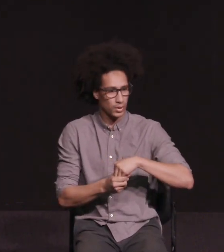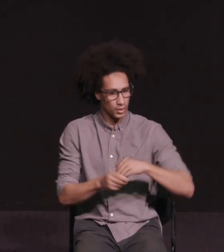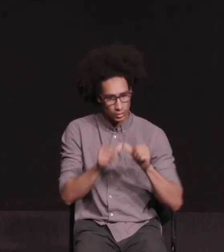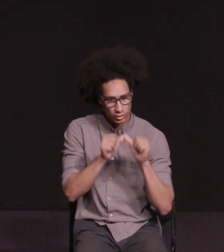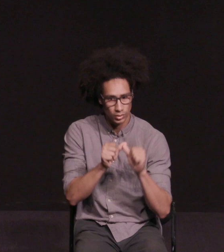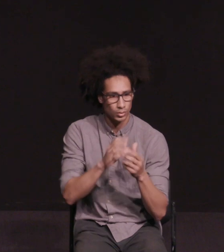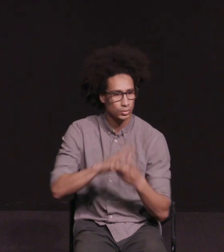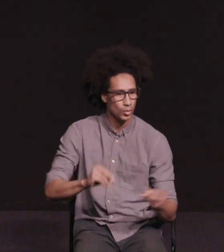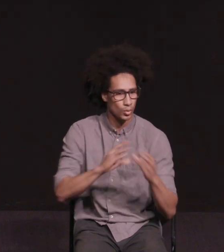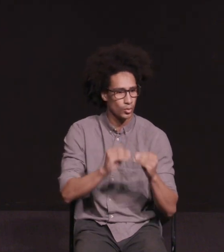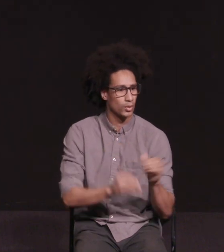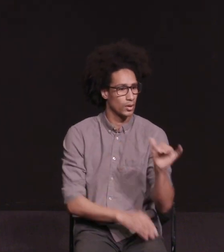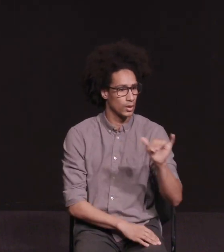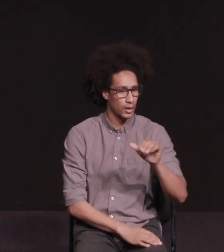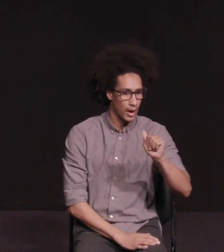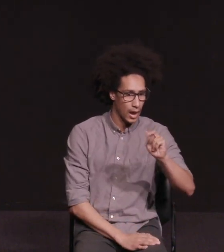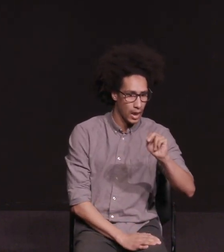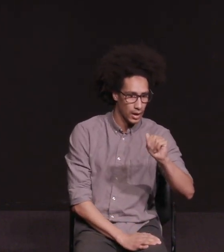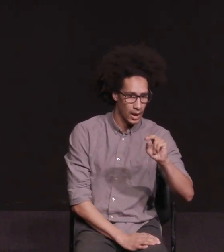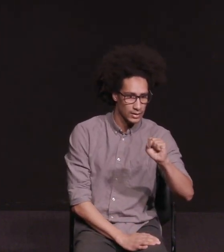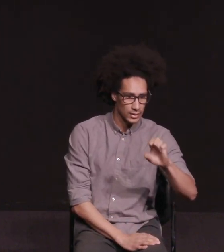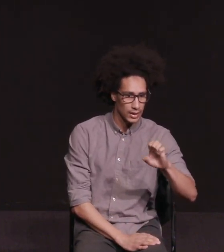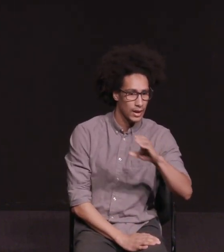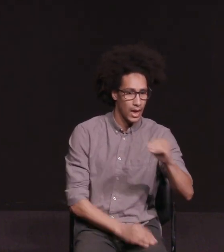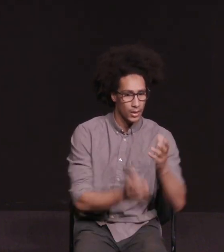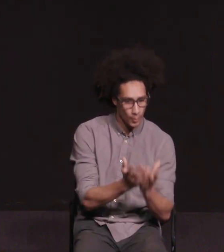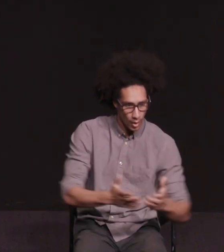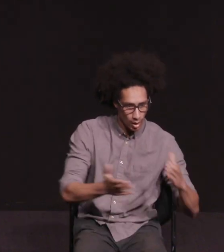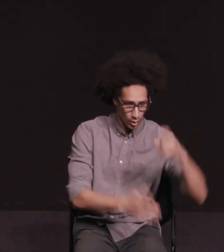including "Anansi and the Pot of Wisdom," the "Tortoise and the